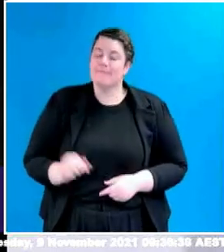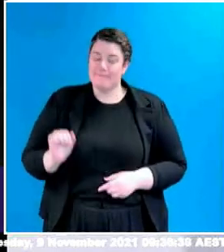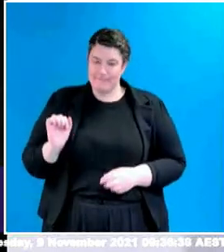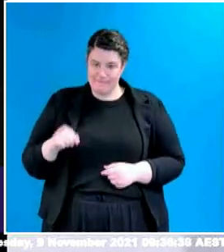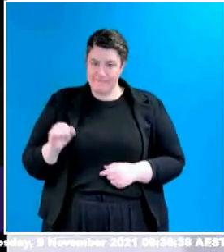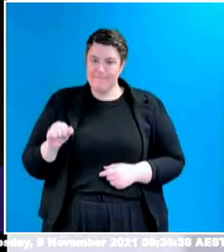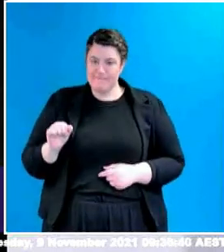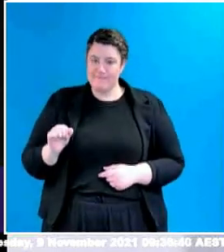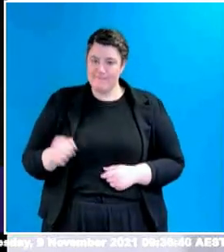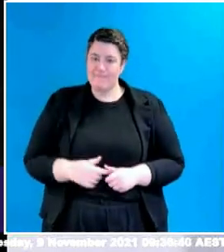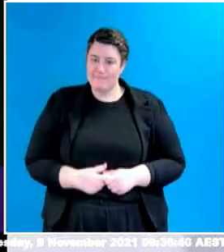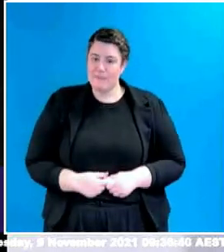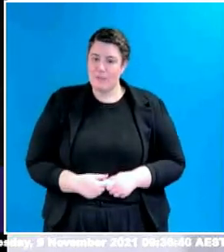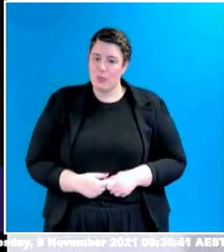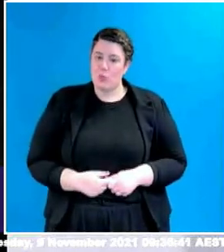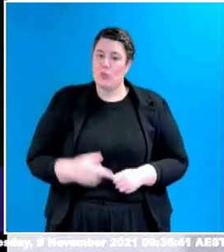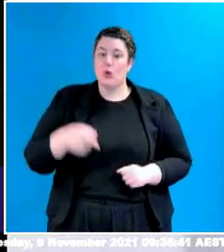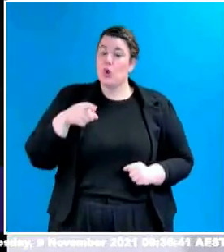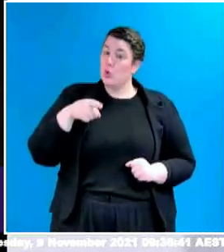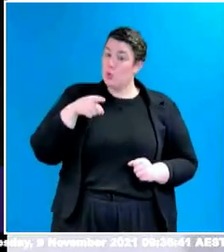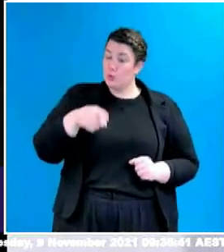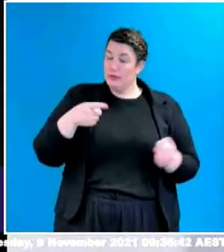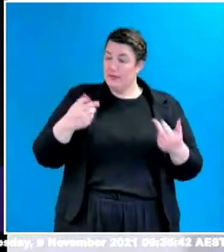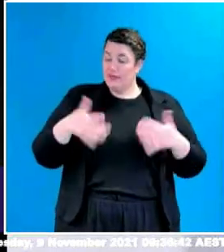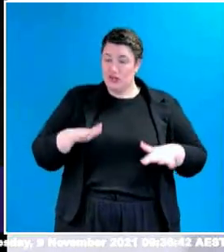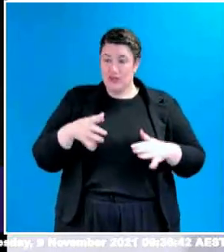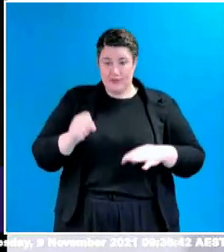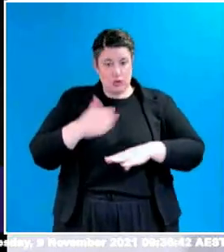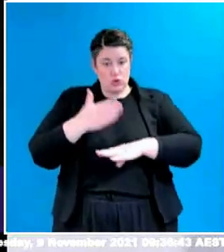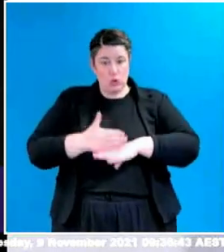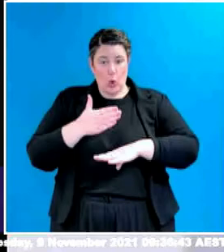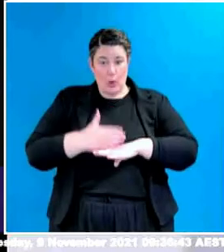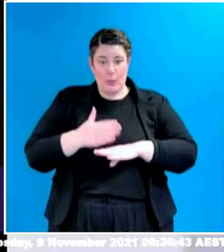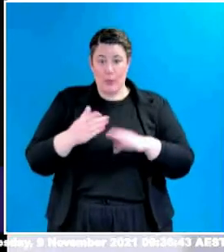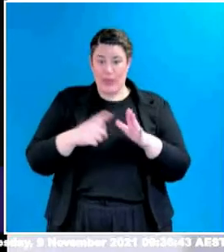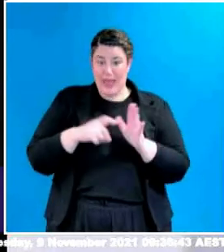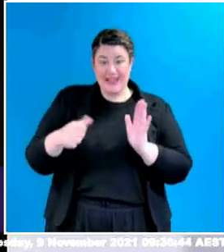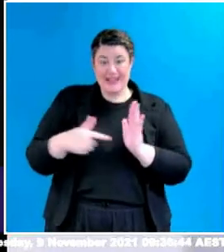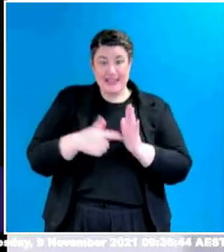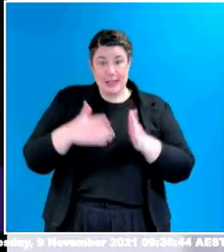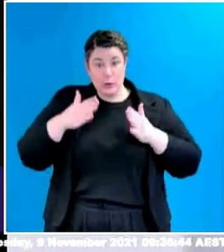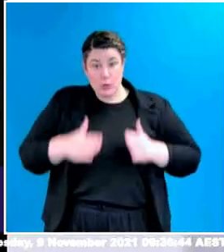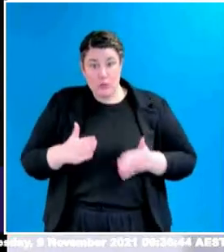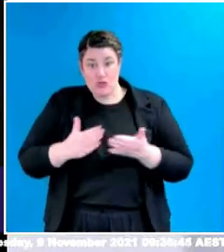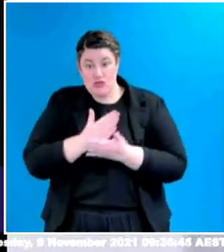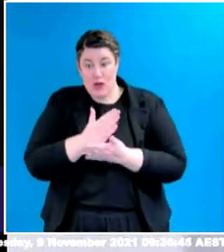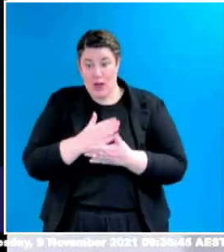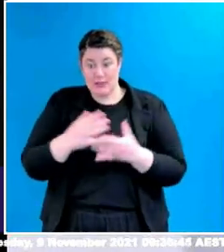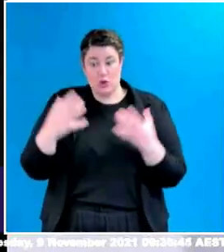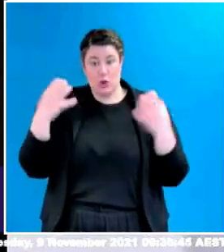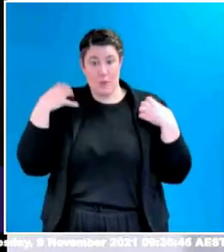You have had this role with the ACT Human Rights Commission since